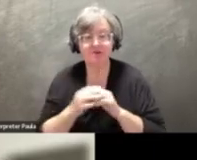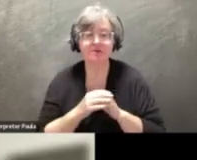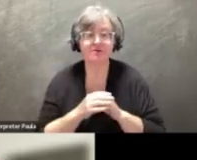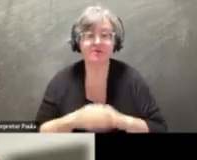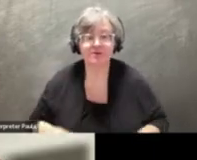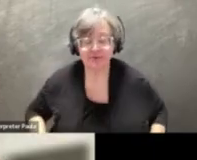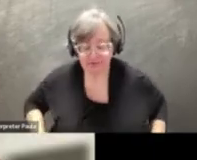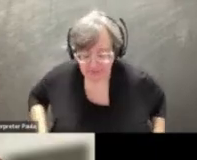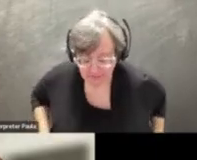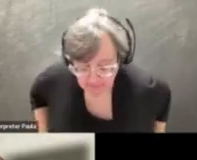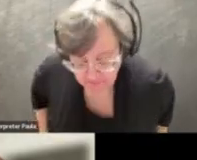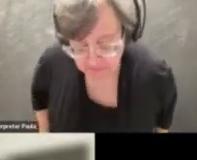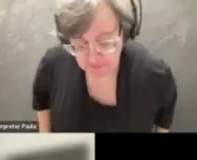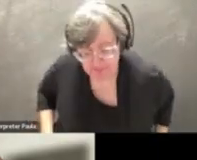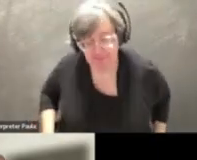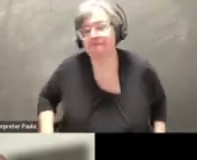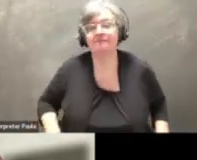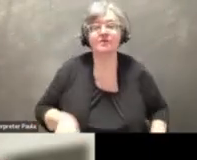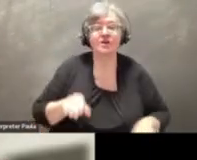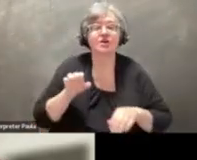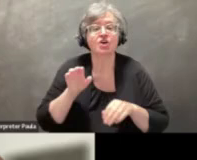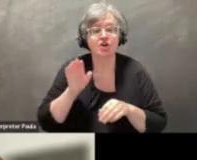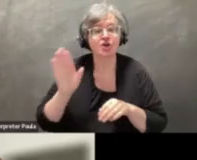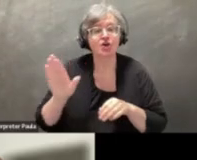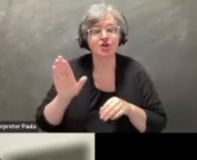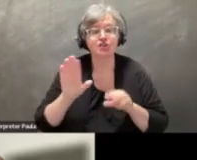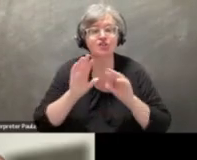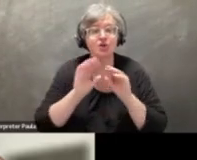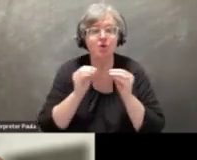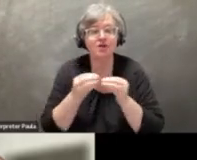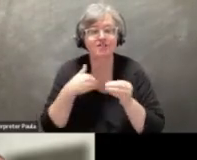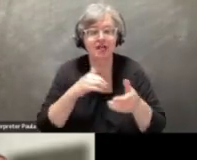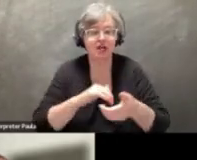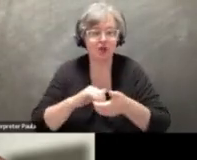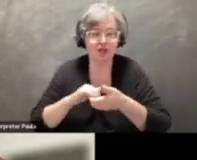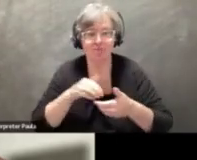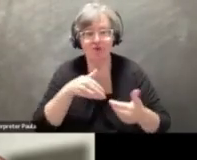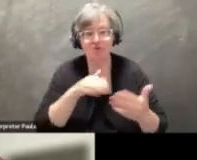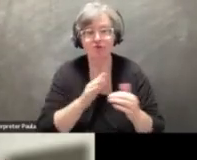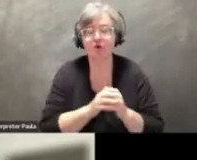at his organization really has that collaborative approach. So what are the people that are